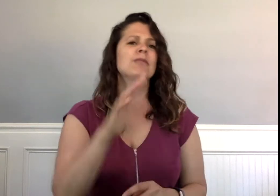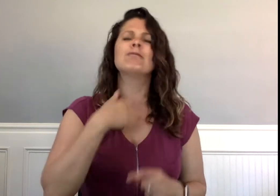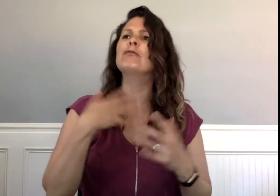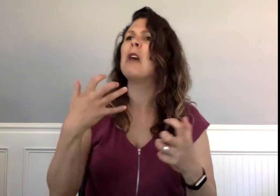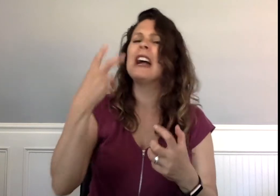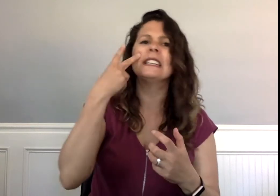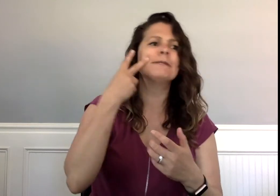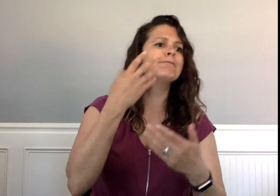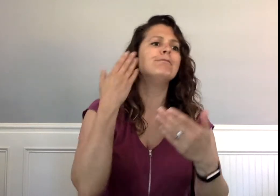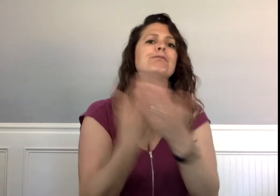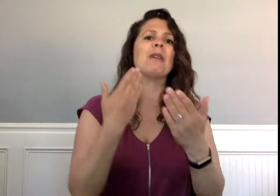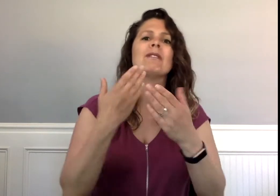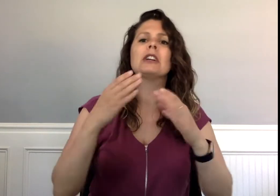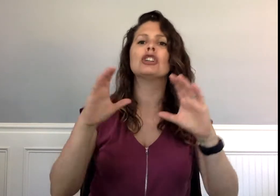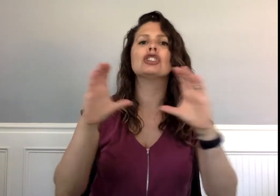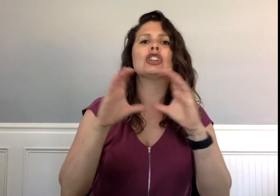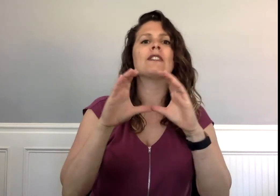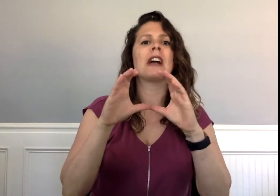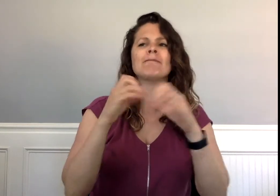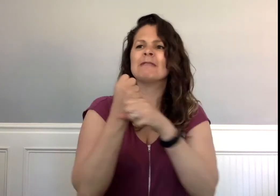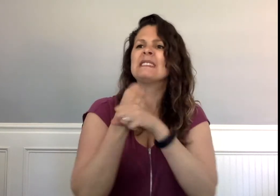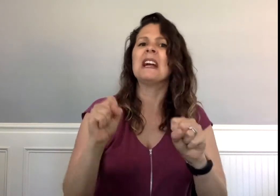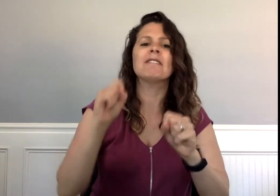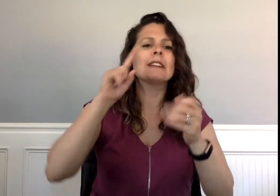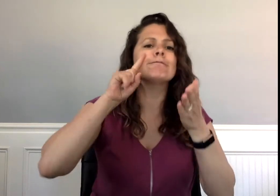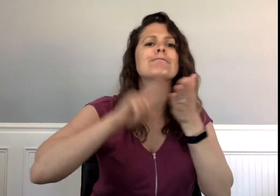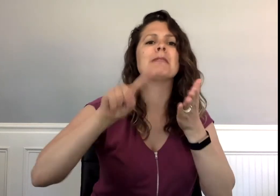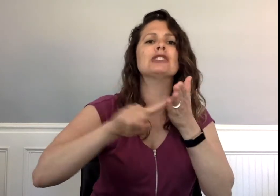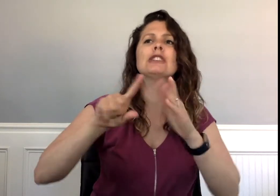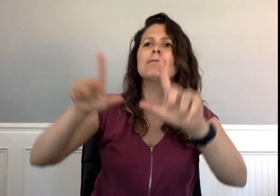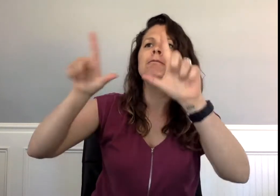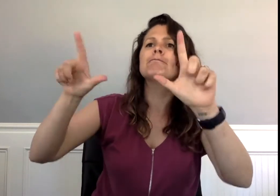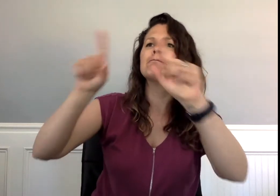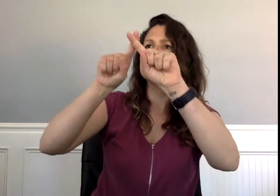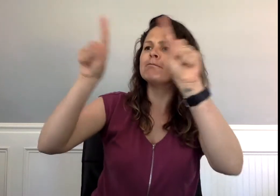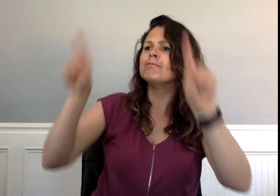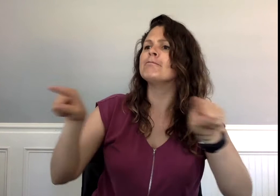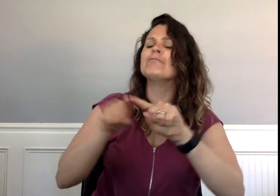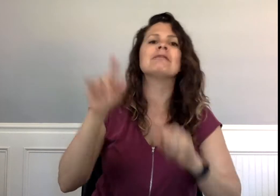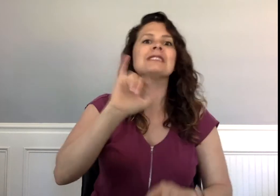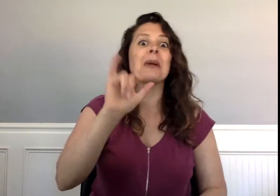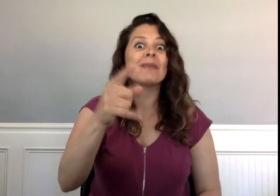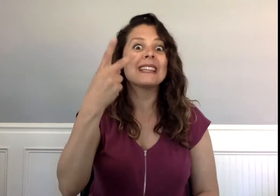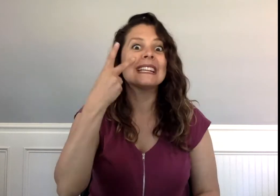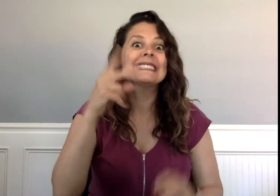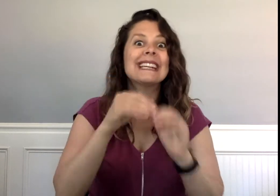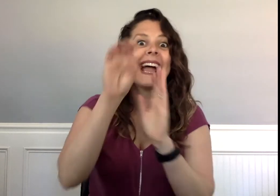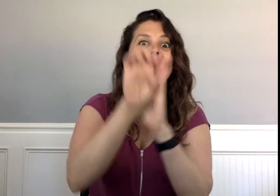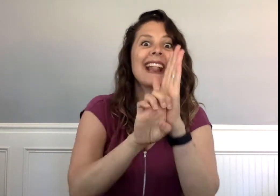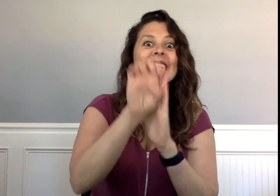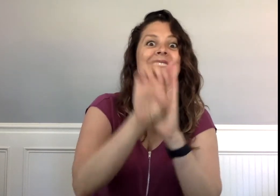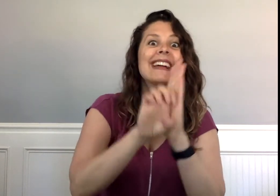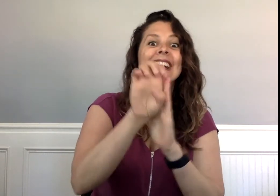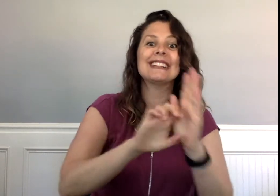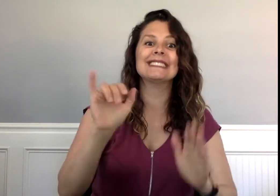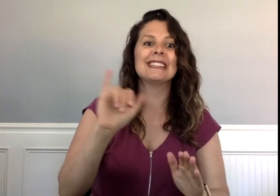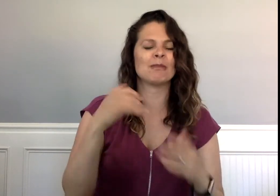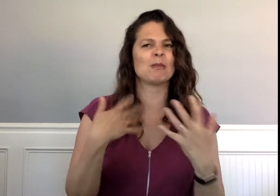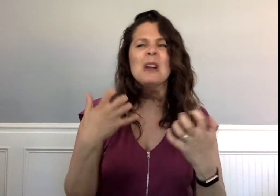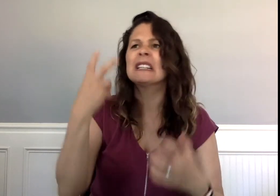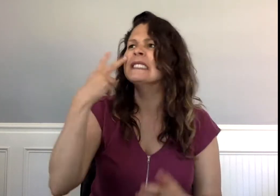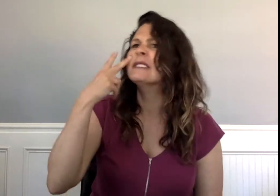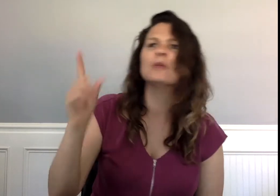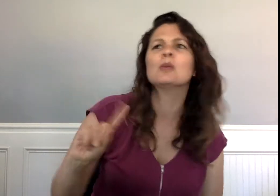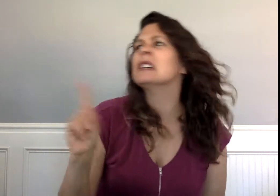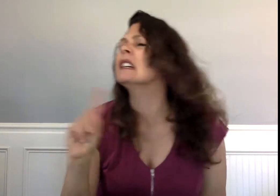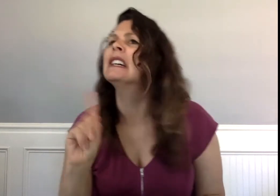I want to see an inspection certificate—you know, like they have with elevators.”